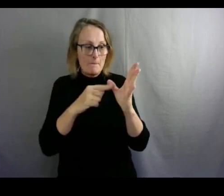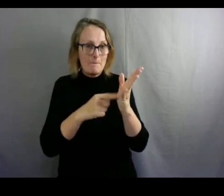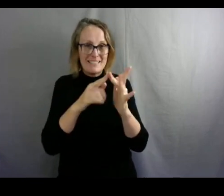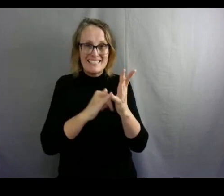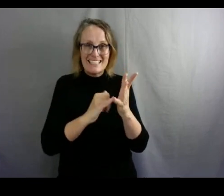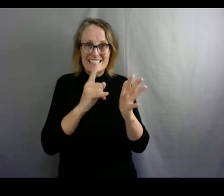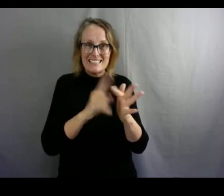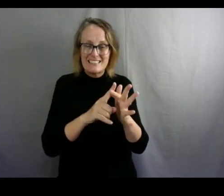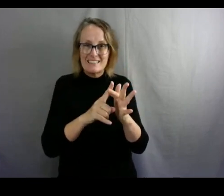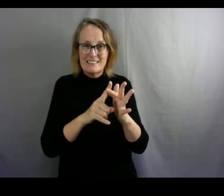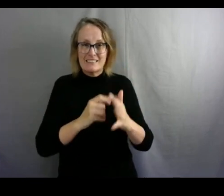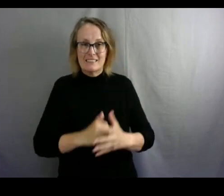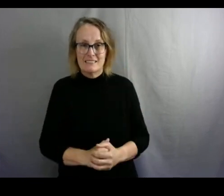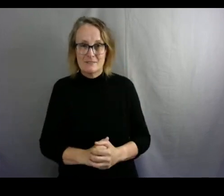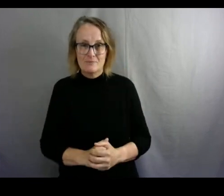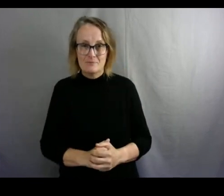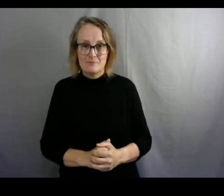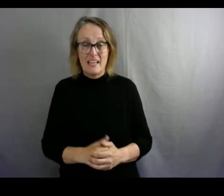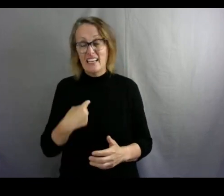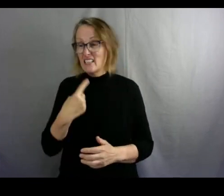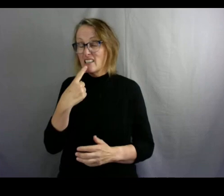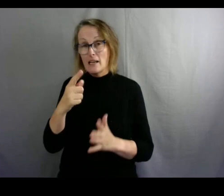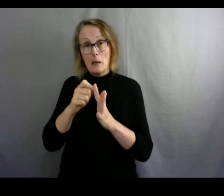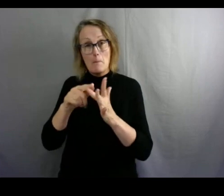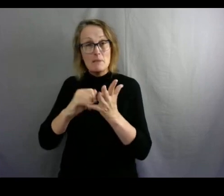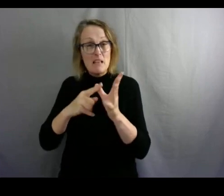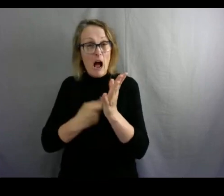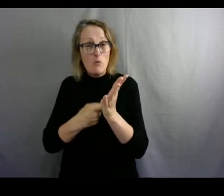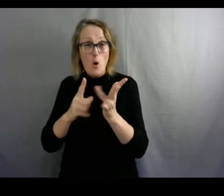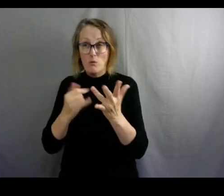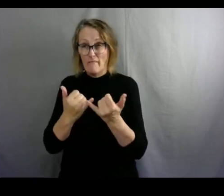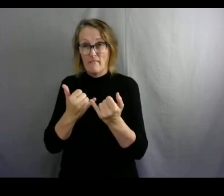I mean, it's only cows and landscapes and I mean it's not...